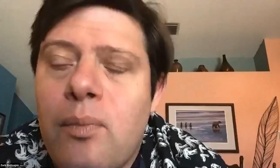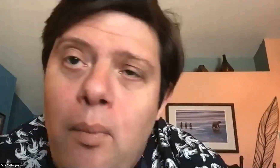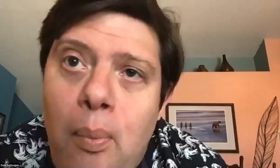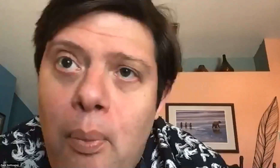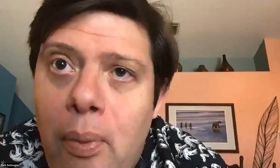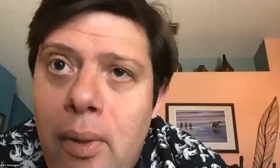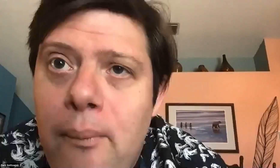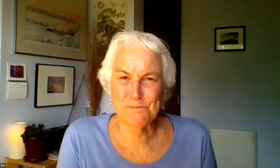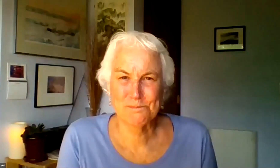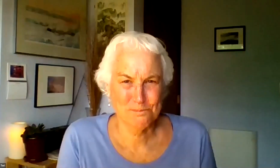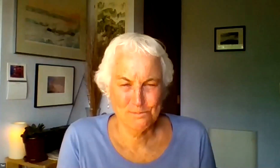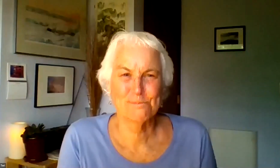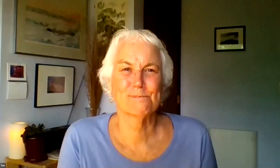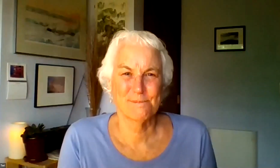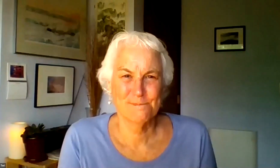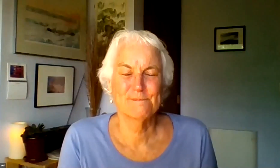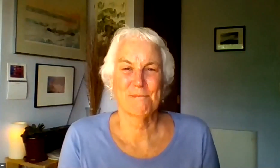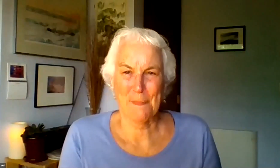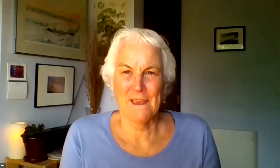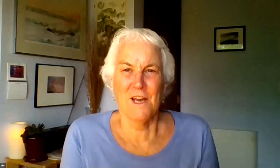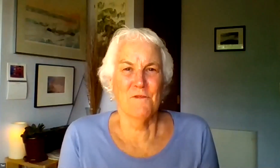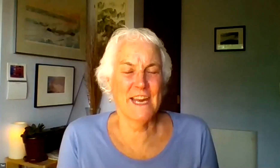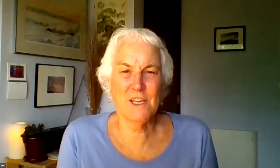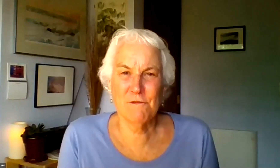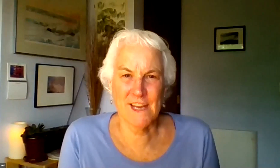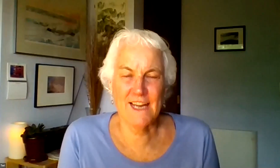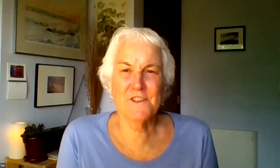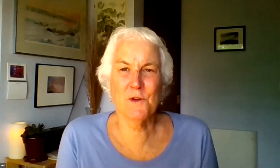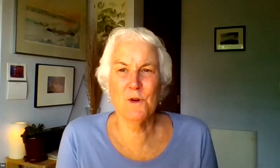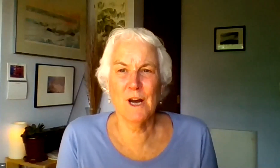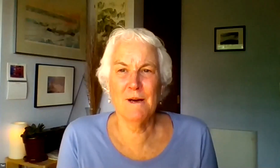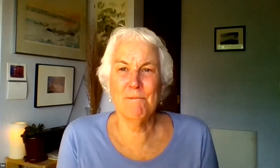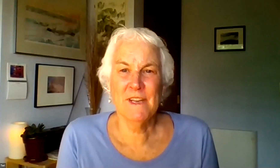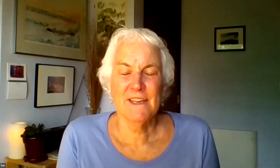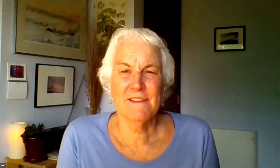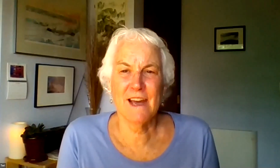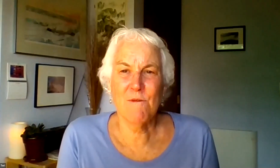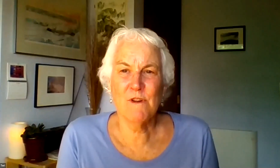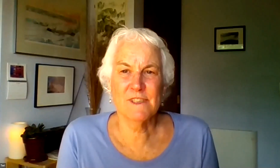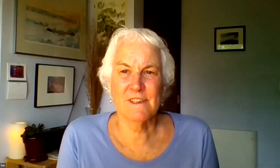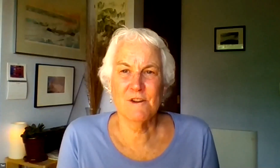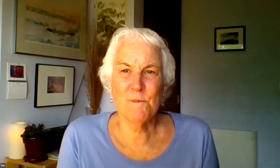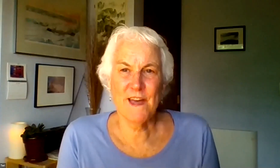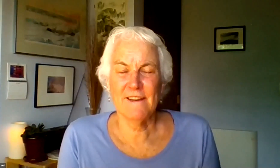and just to read a script and just to learn it and stuff.